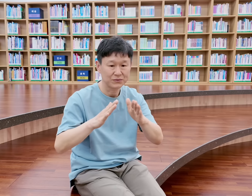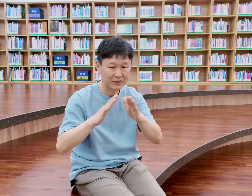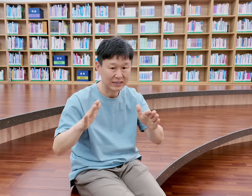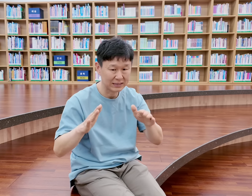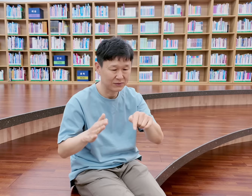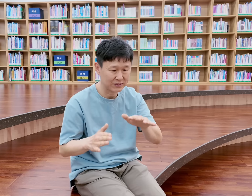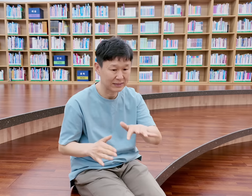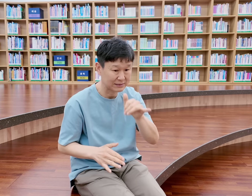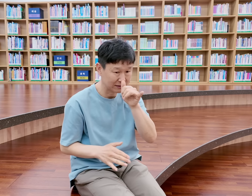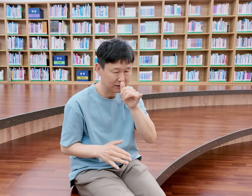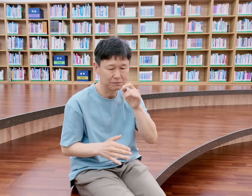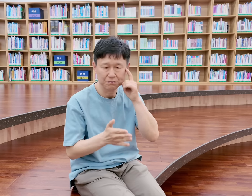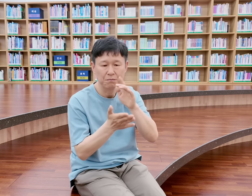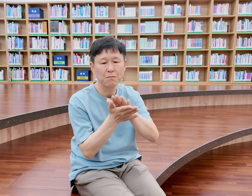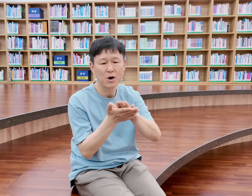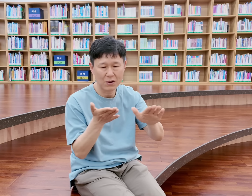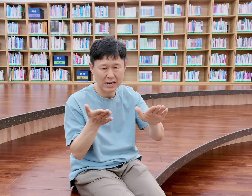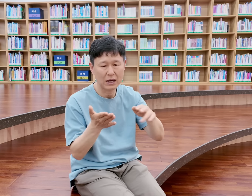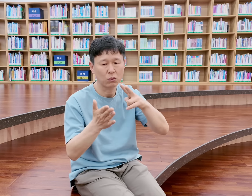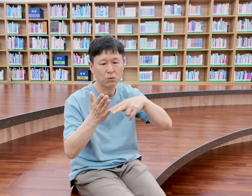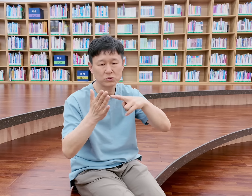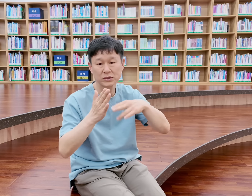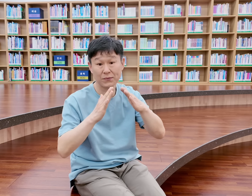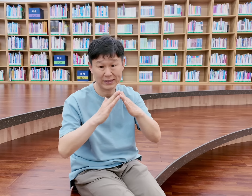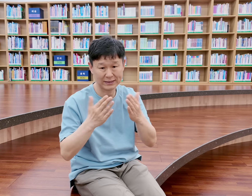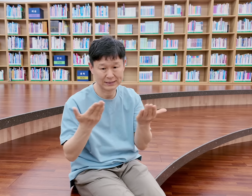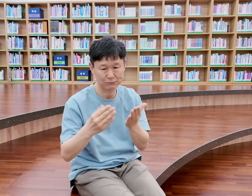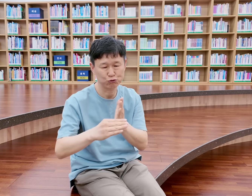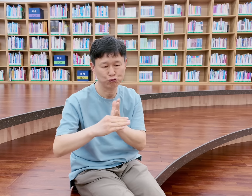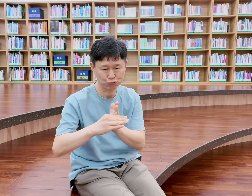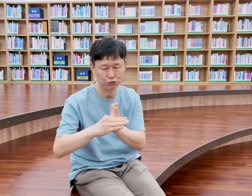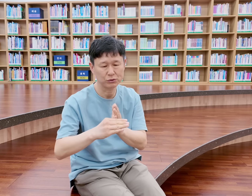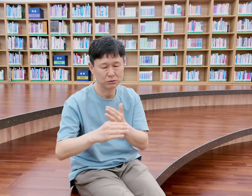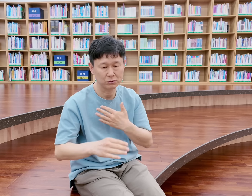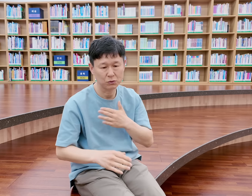My name is Choi Jong-won, and I am a deaf interpreter working